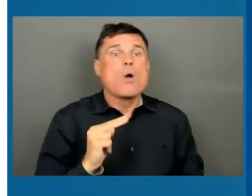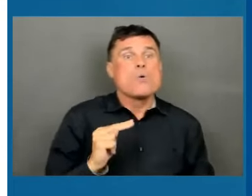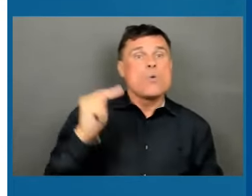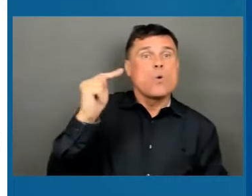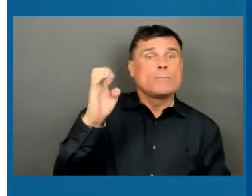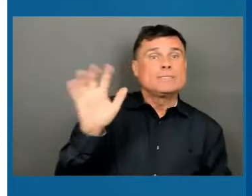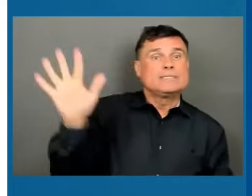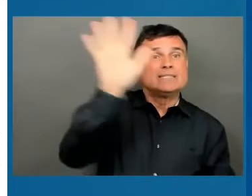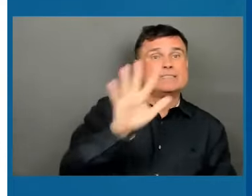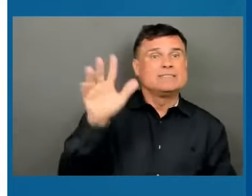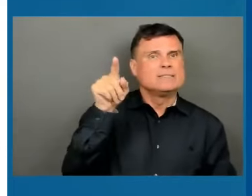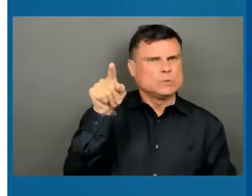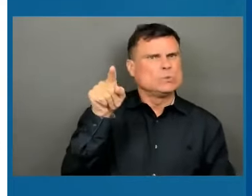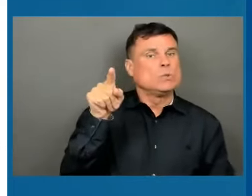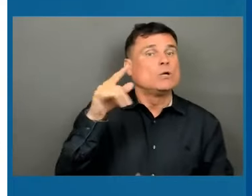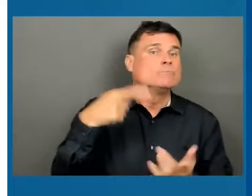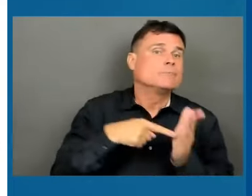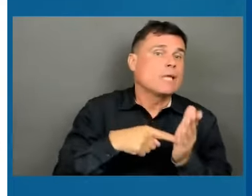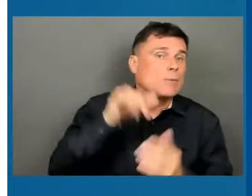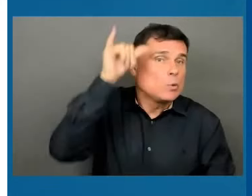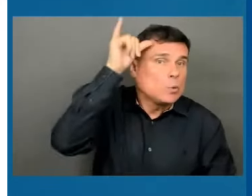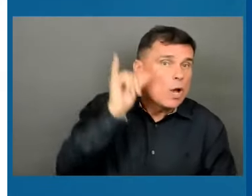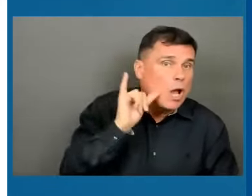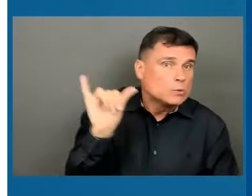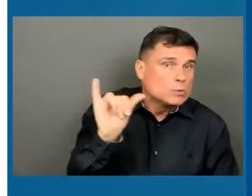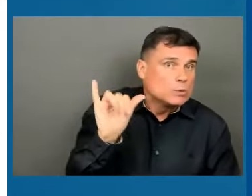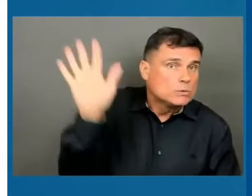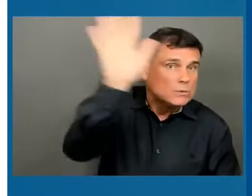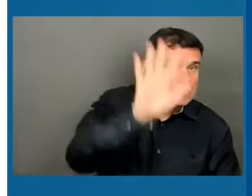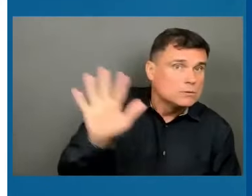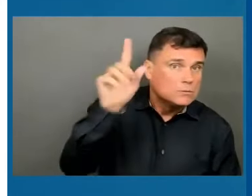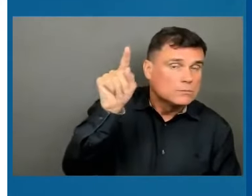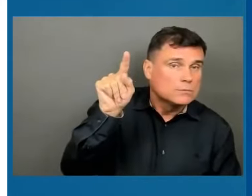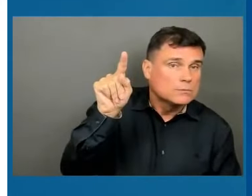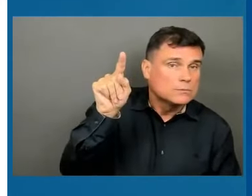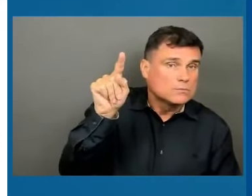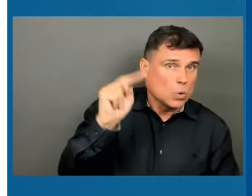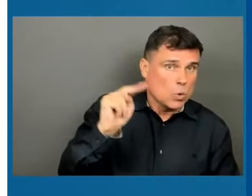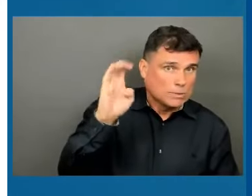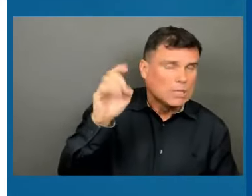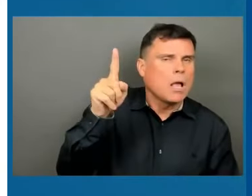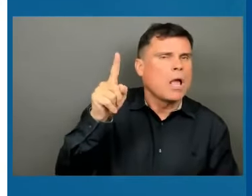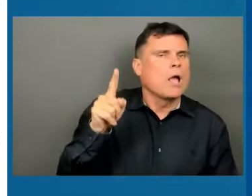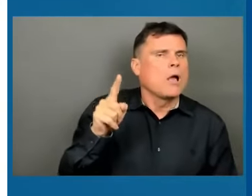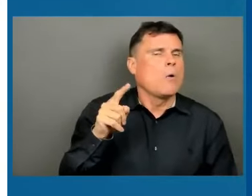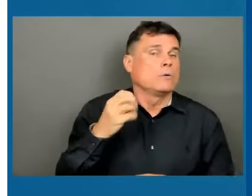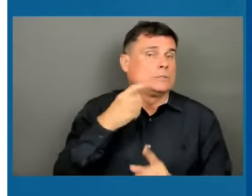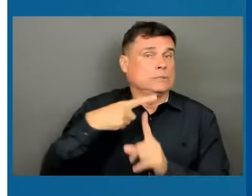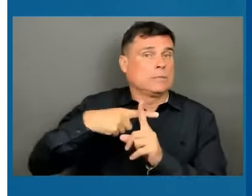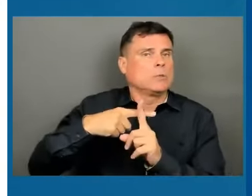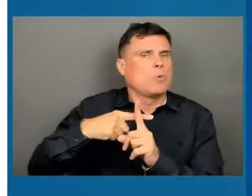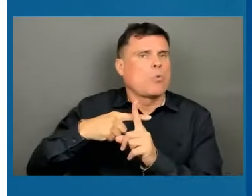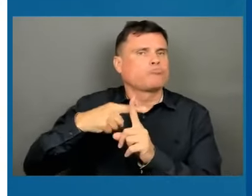that warmer cycle is creeping south. So we are going to see a trend shift by the mid of the